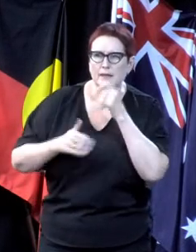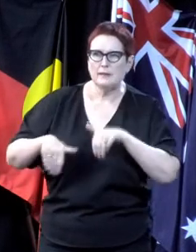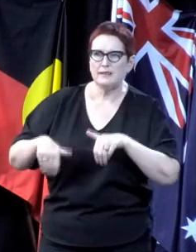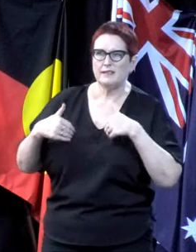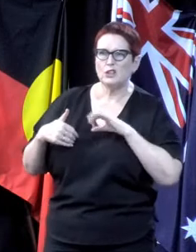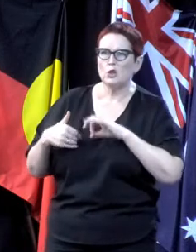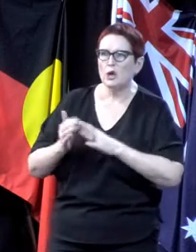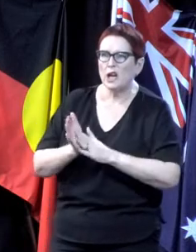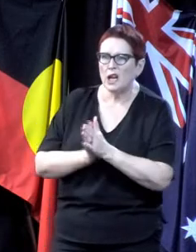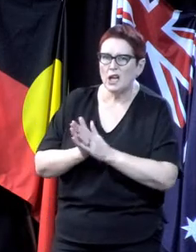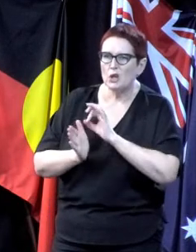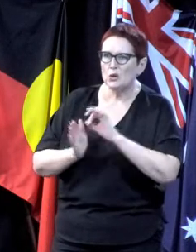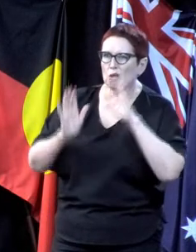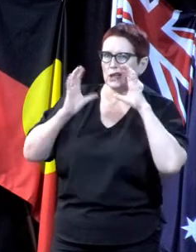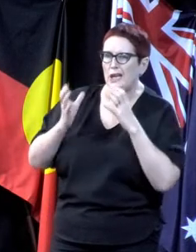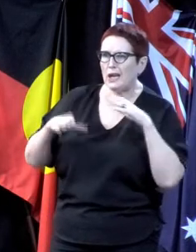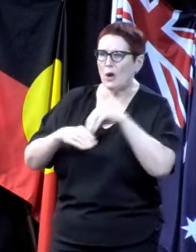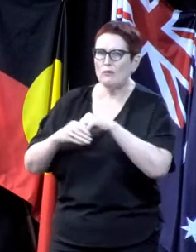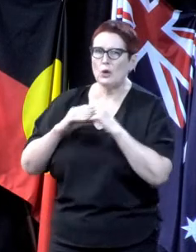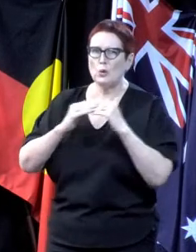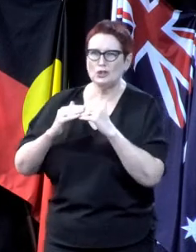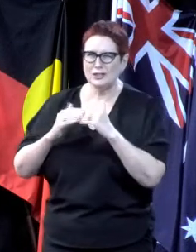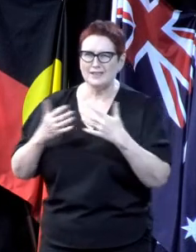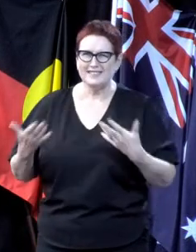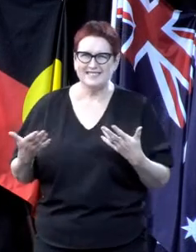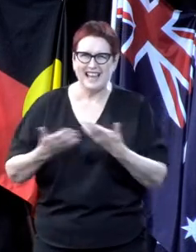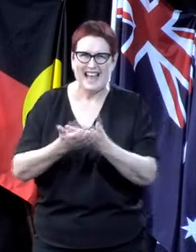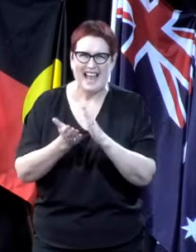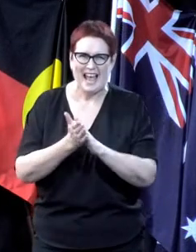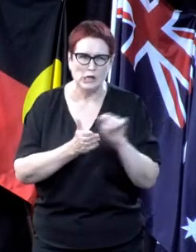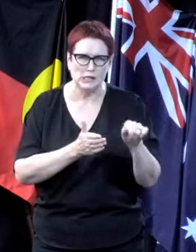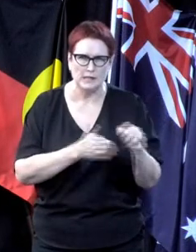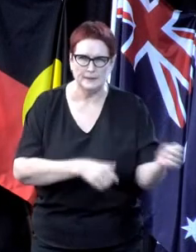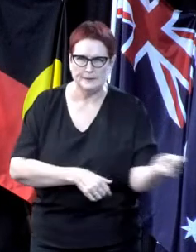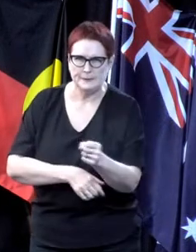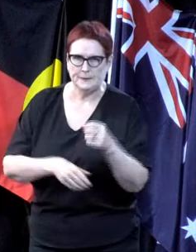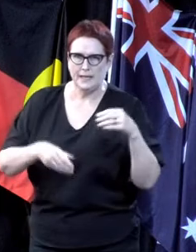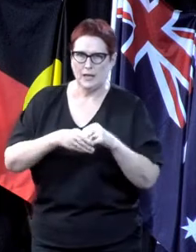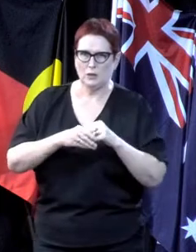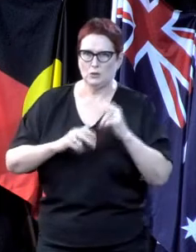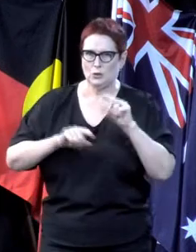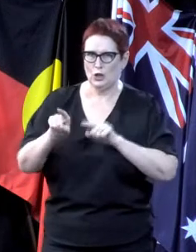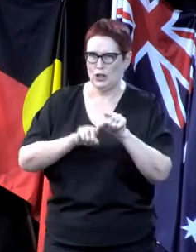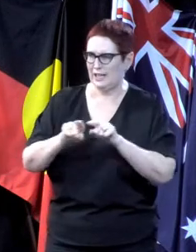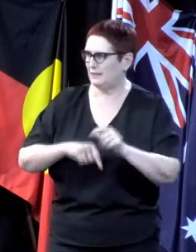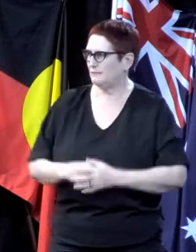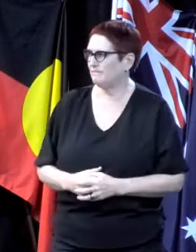about inclusion than, obviously, you are? Yep, so, that's always -